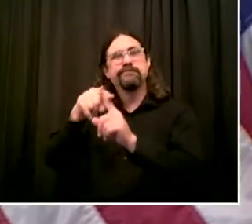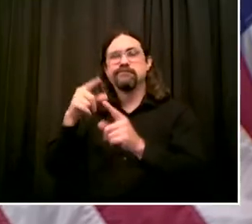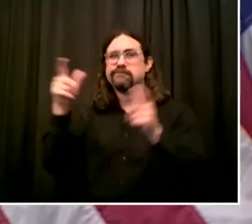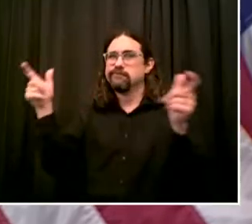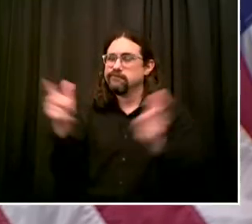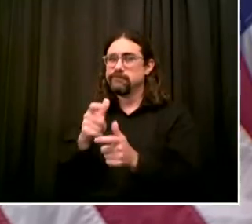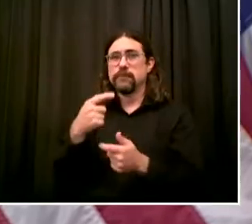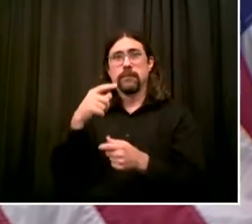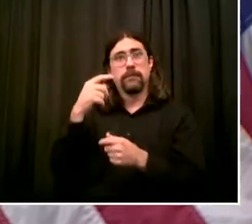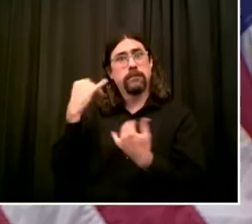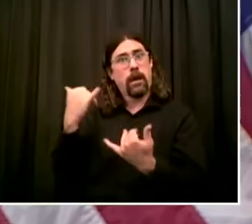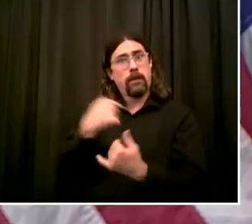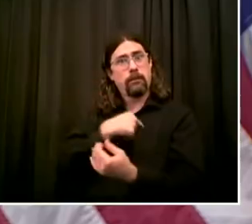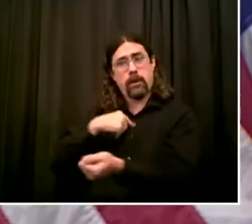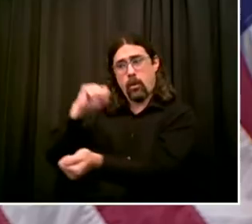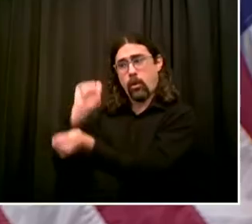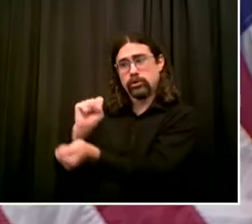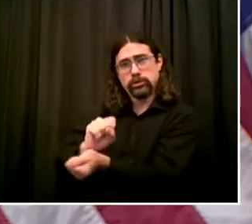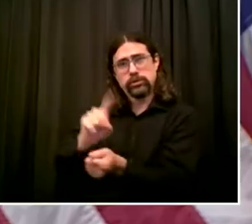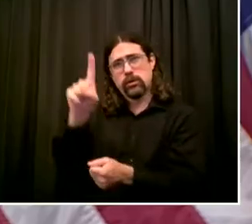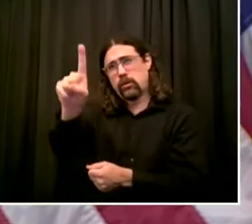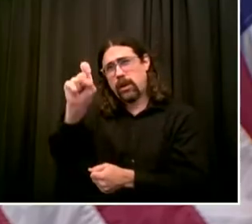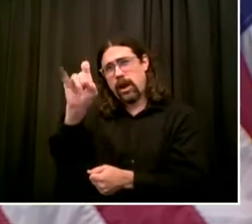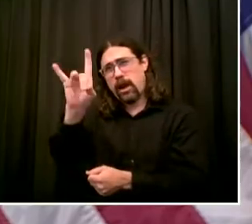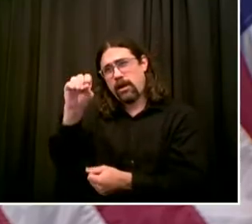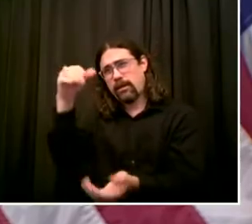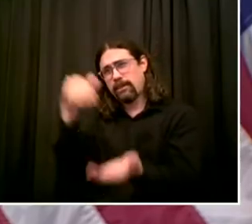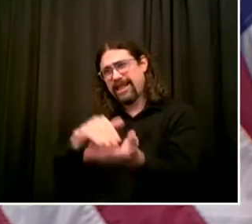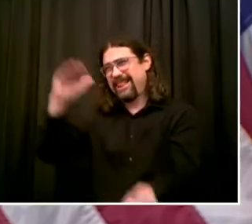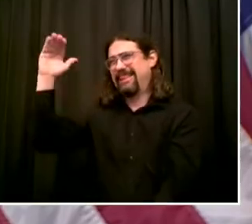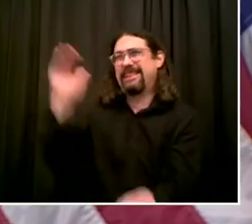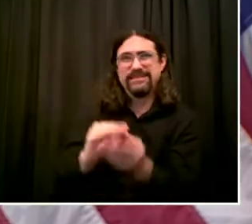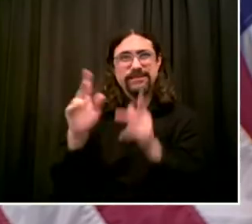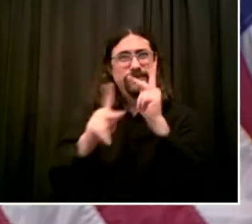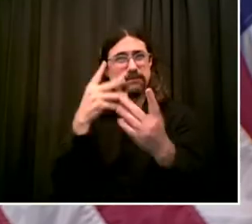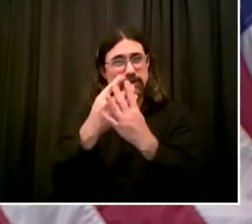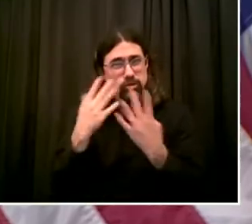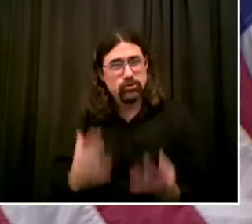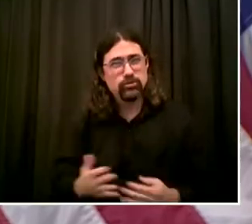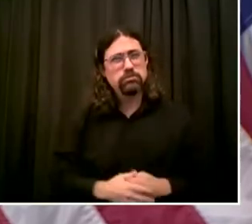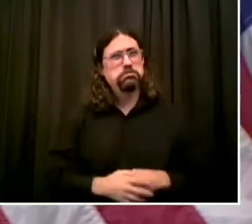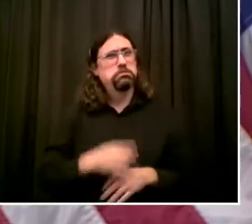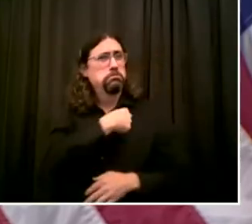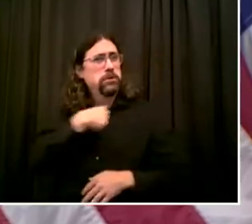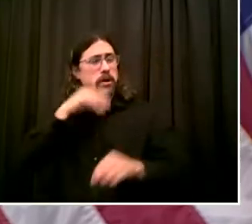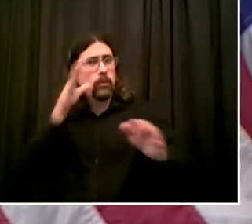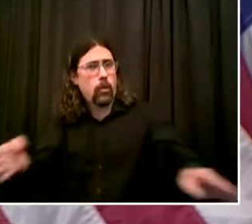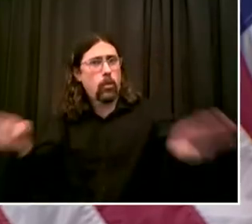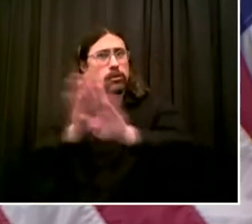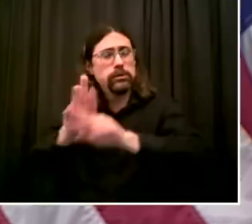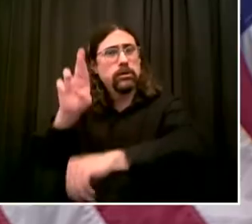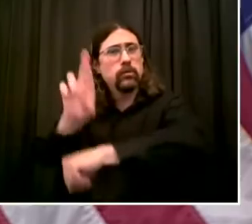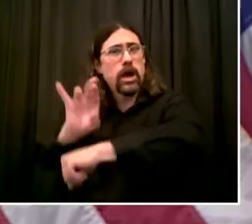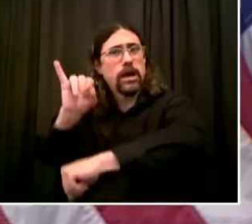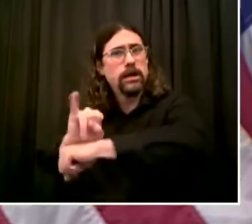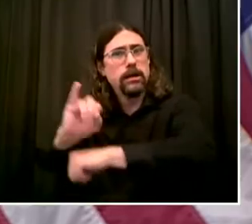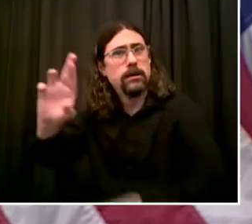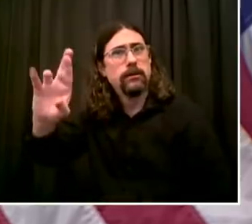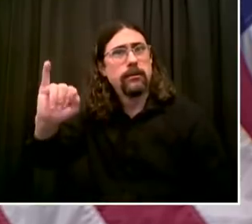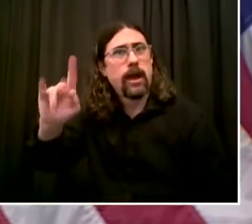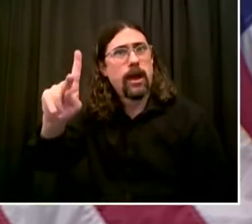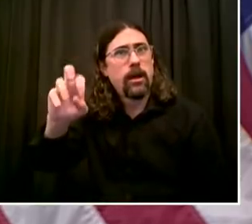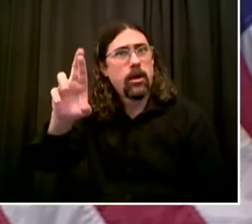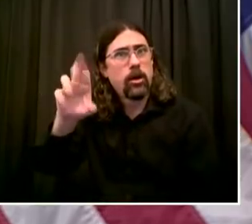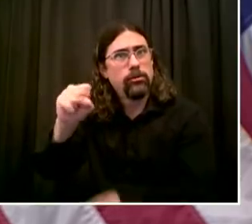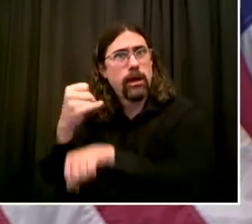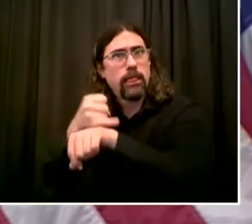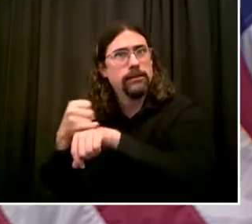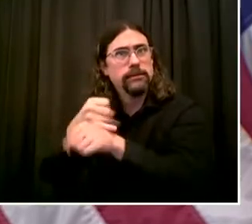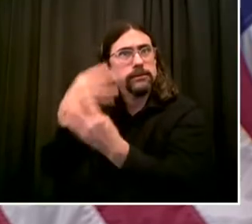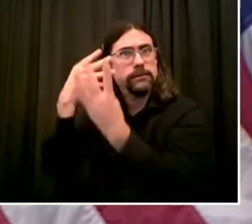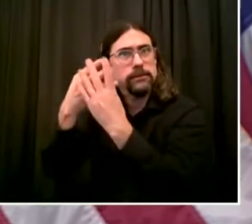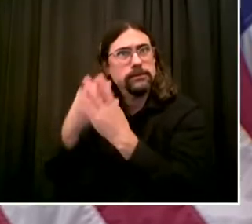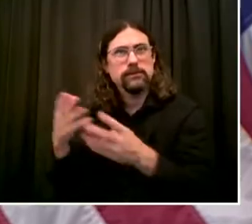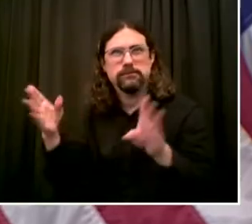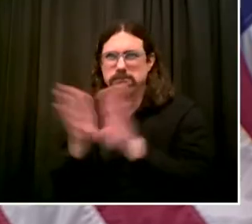HOWEVER, WE ARE NOT TALKING